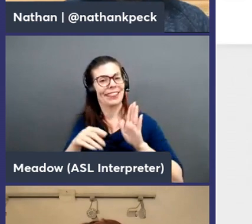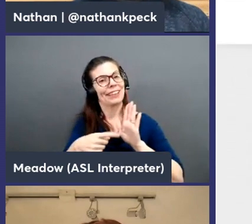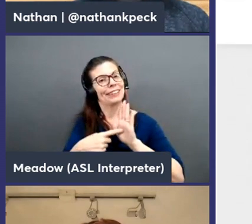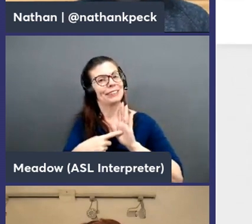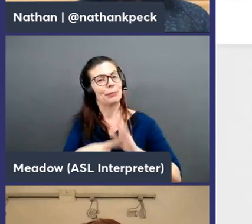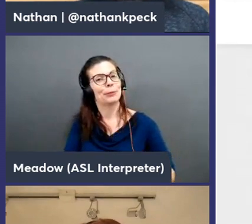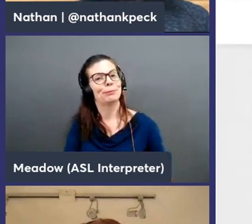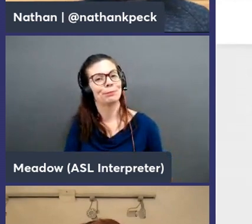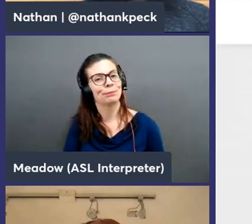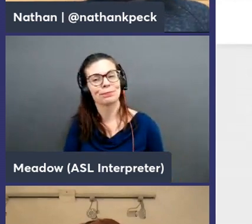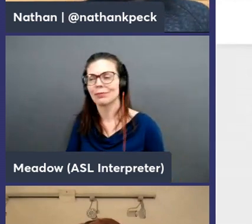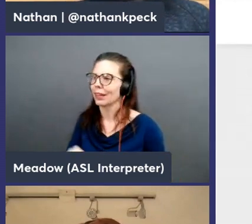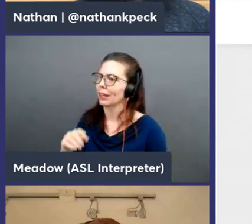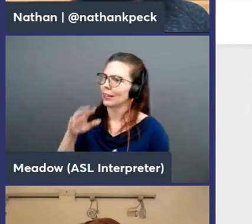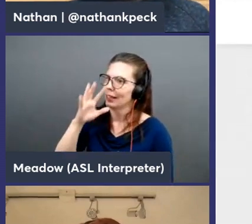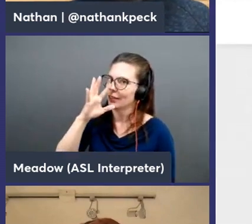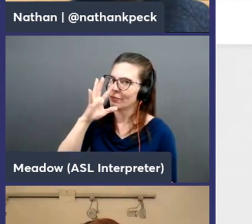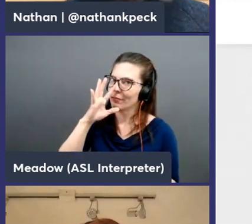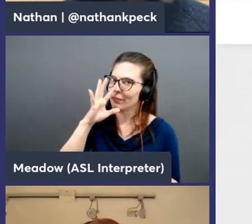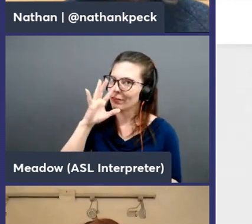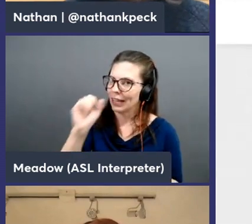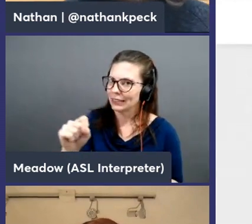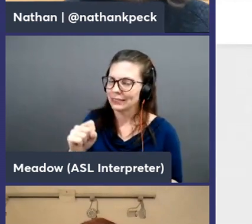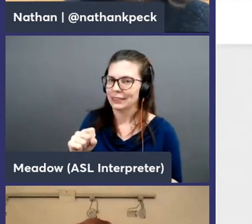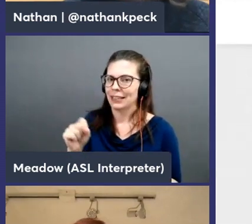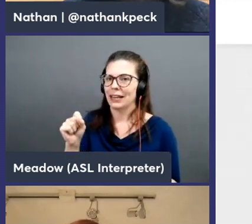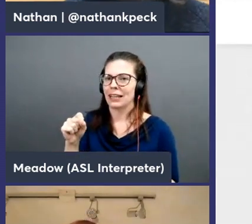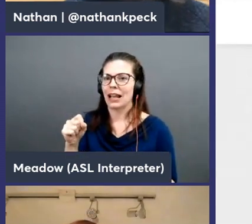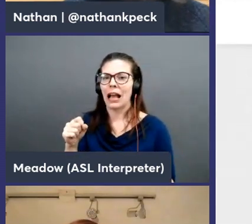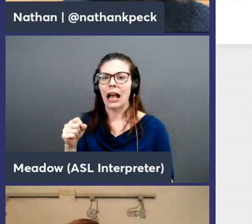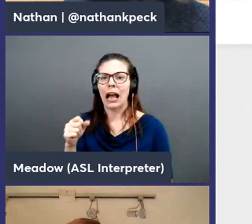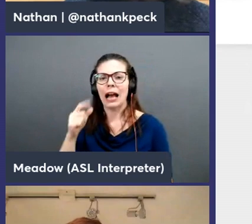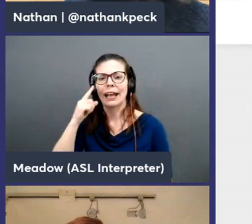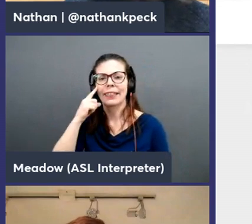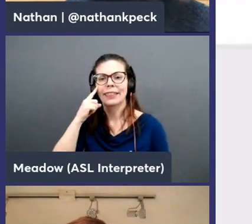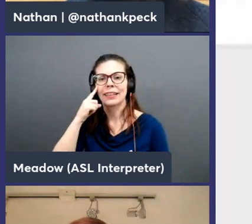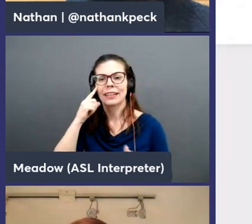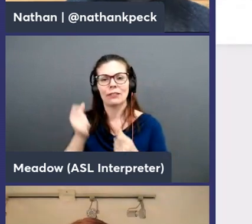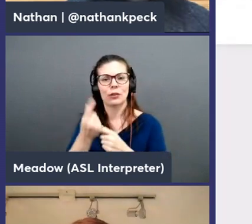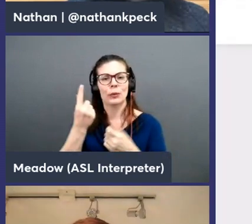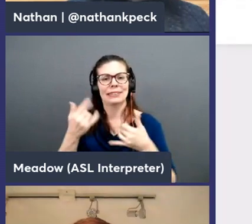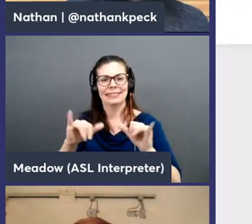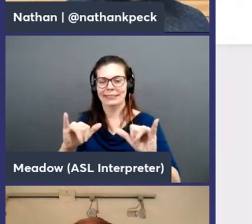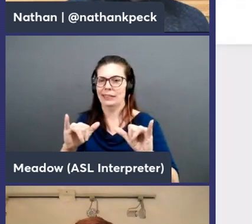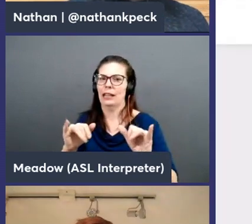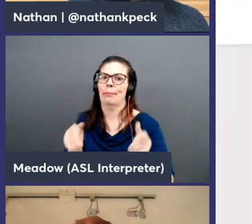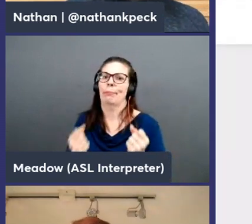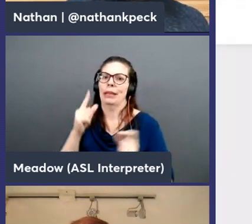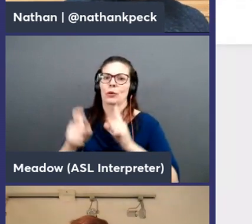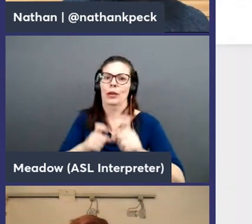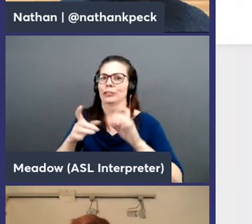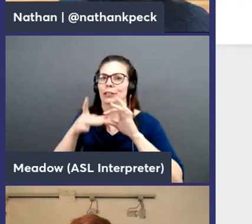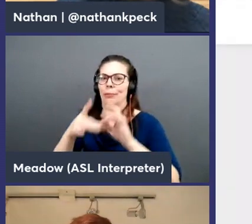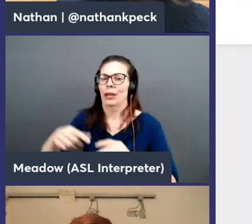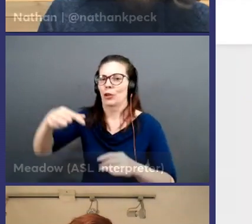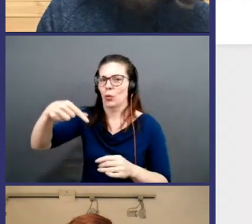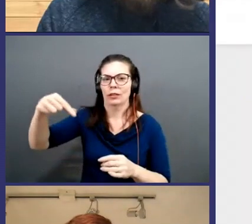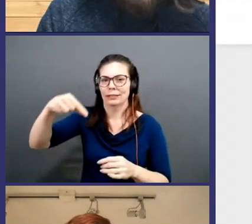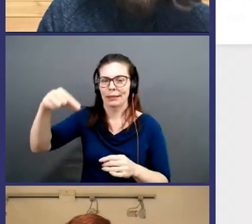That is really fascinating. I think there's... Everyone still has a lot of questions about quantum. You know, everybody's trying understand it,